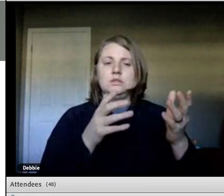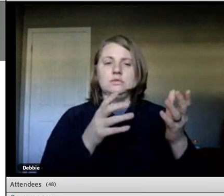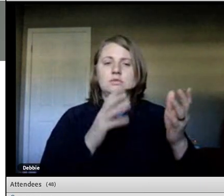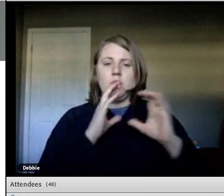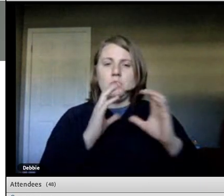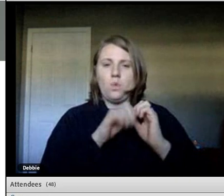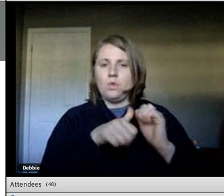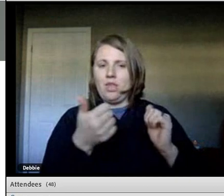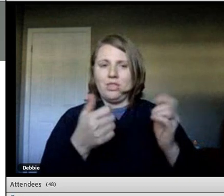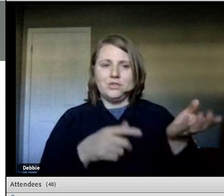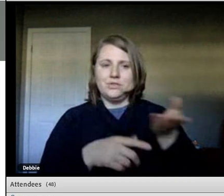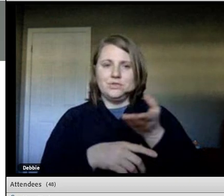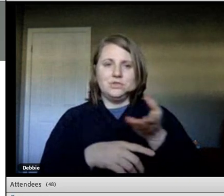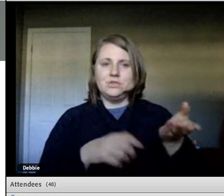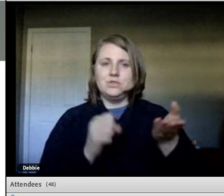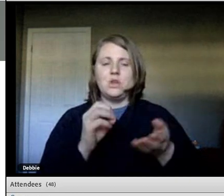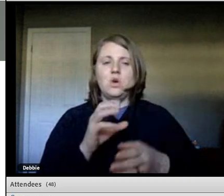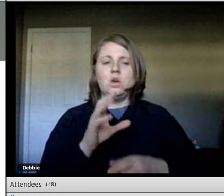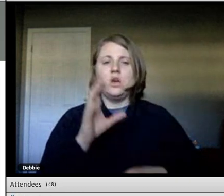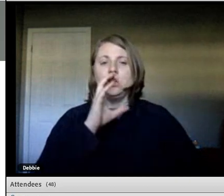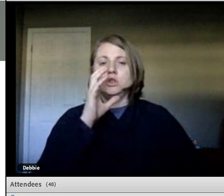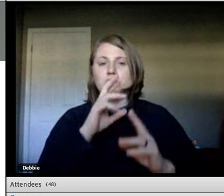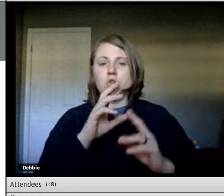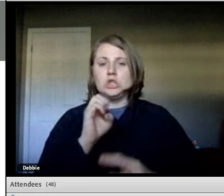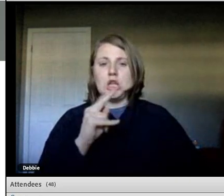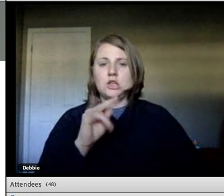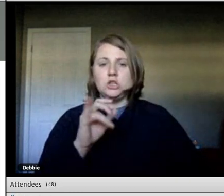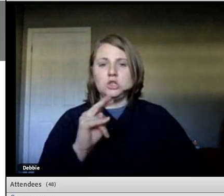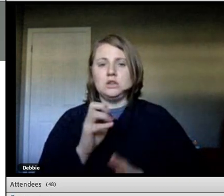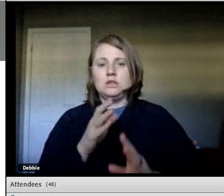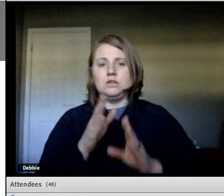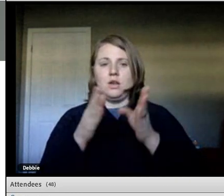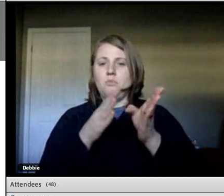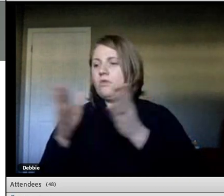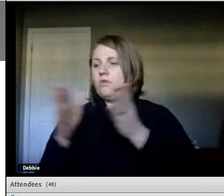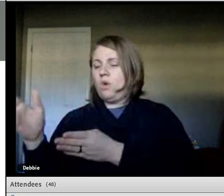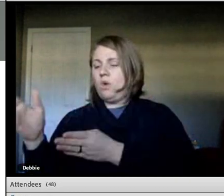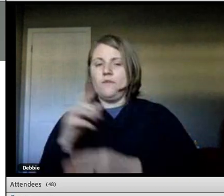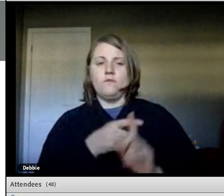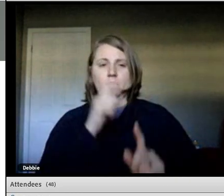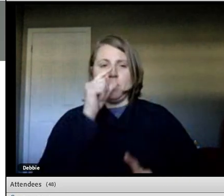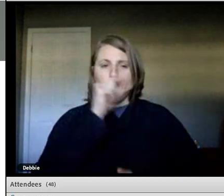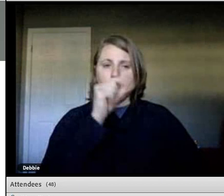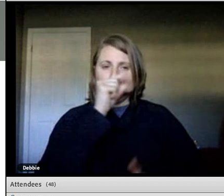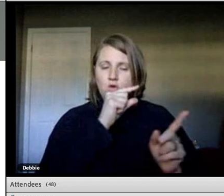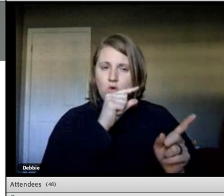Search-engine-wise, moving away from the Google overlords, as Sylvia has coined them, we have Duck Duck Go.